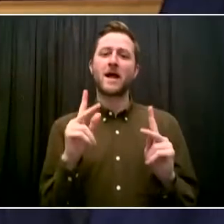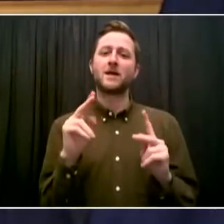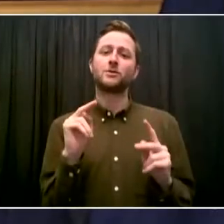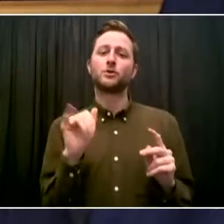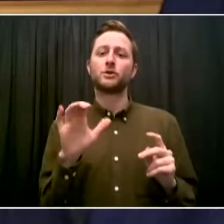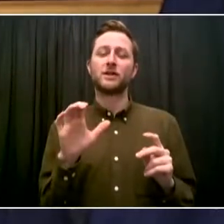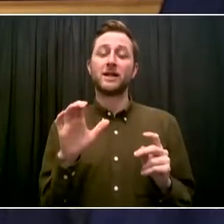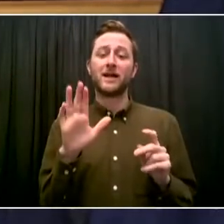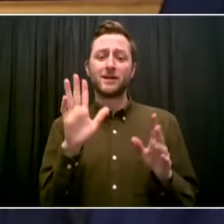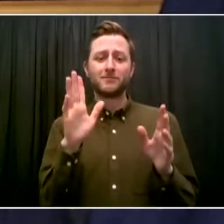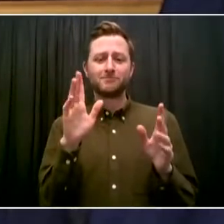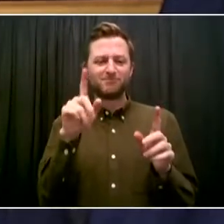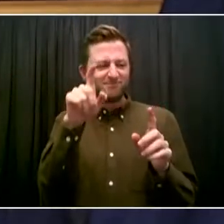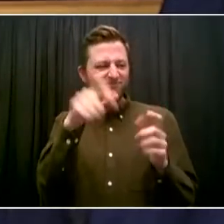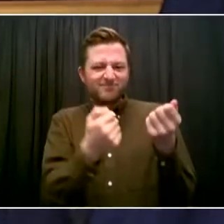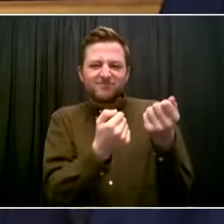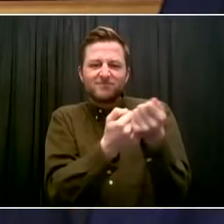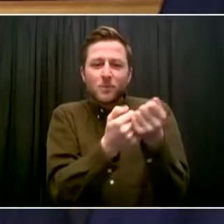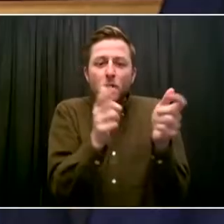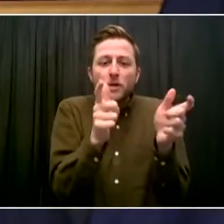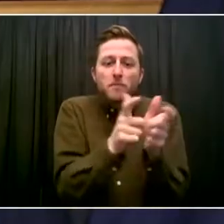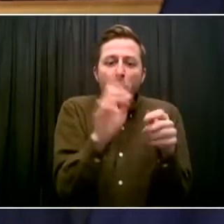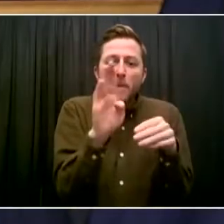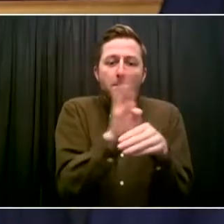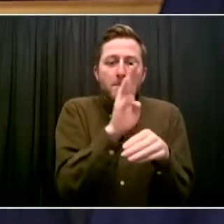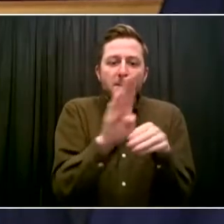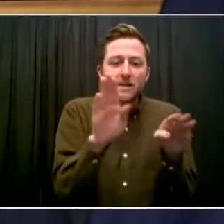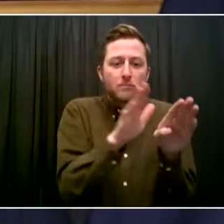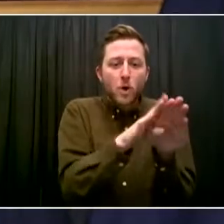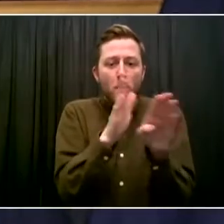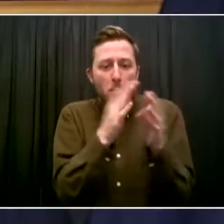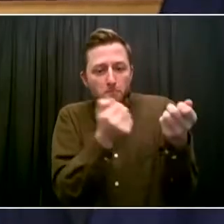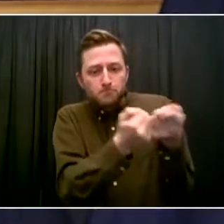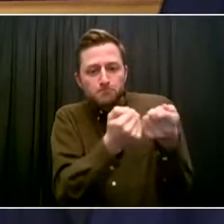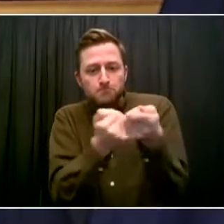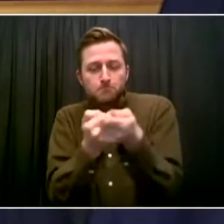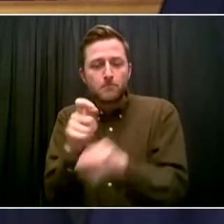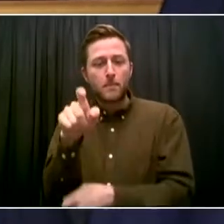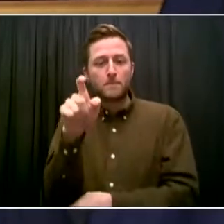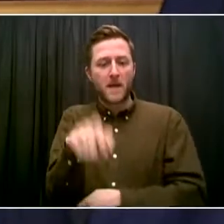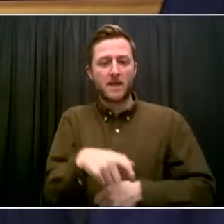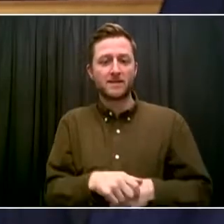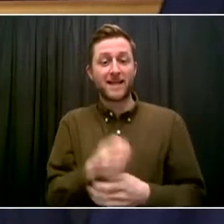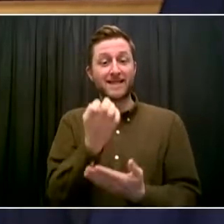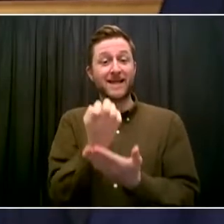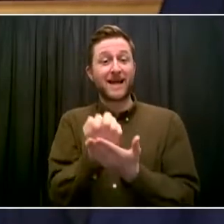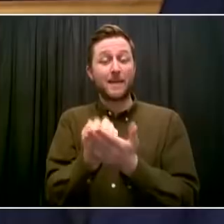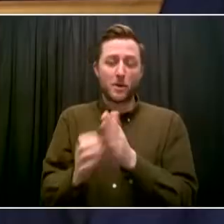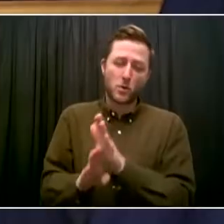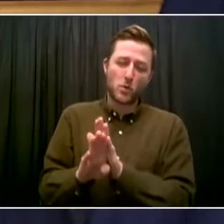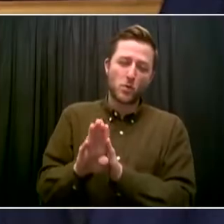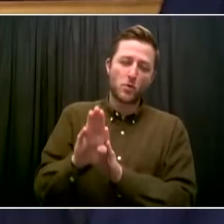VISIT THE RESTAURANTS AND BRING TOURISM BACK TO THE CITY. THIS IS HOW WE SUPPORT OUR SMALL